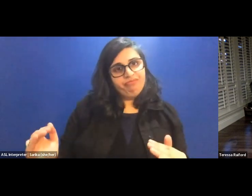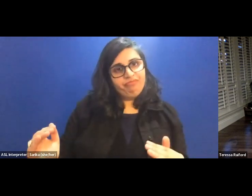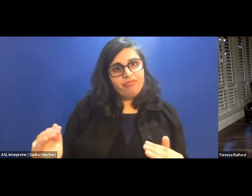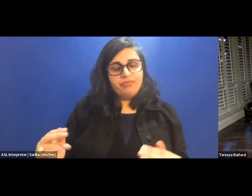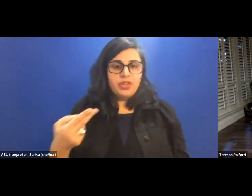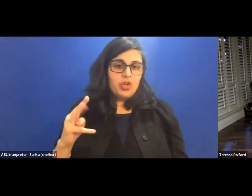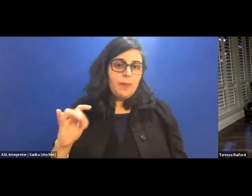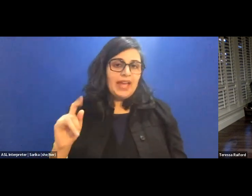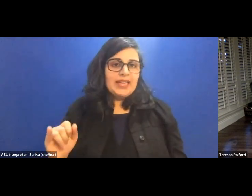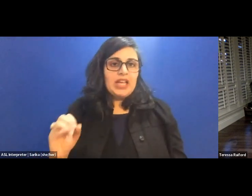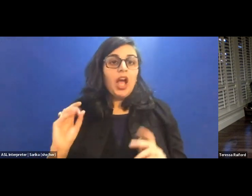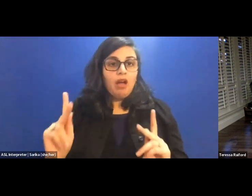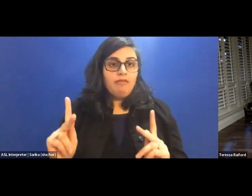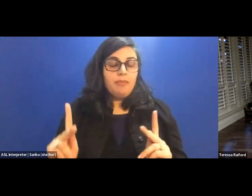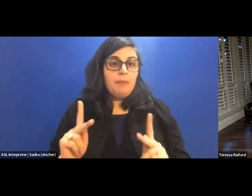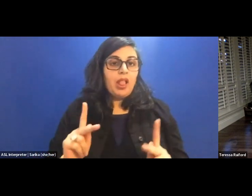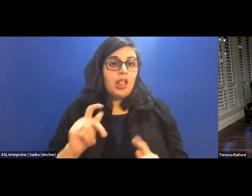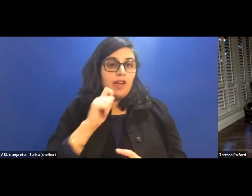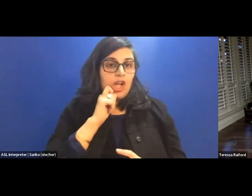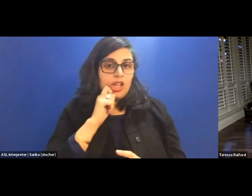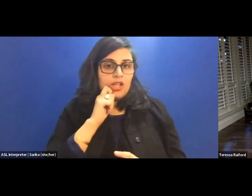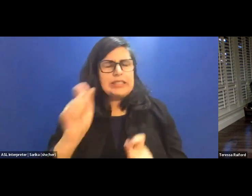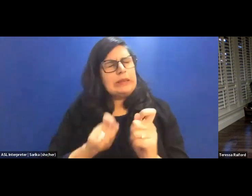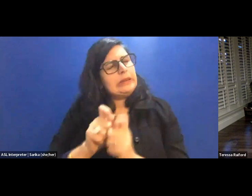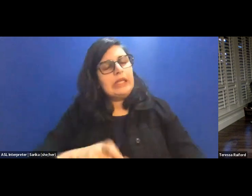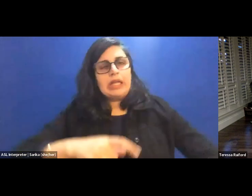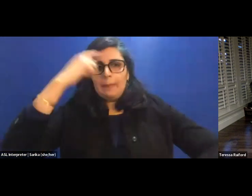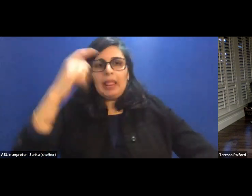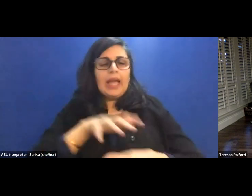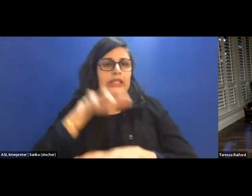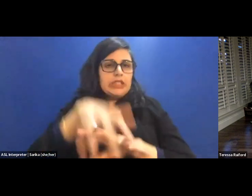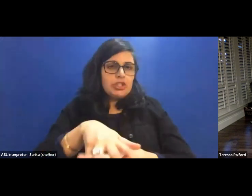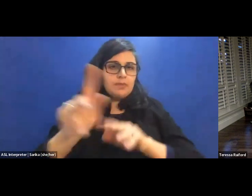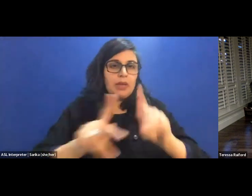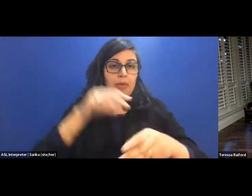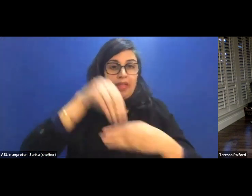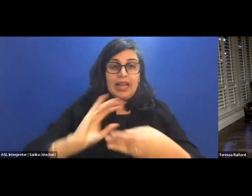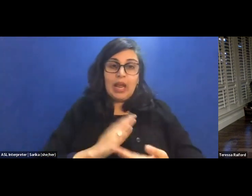supremacist violence. We have a history here in Portland of under mining the values and humanity